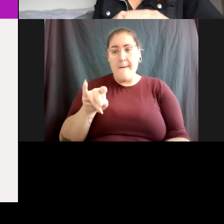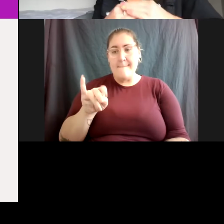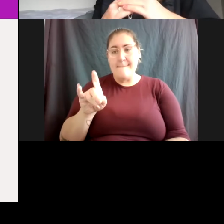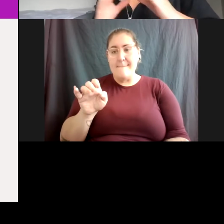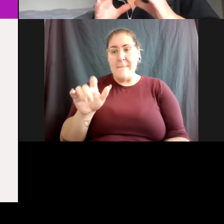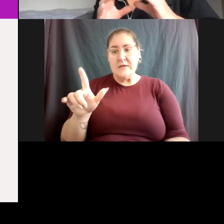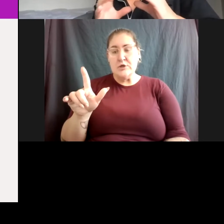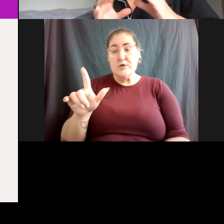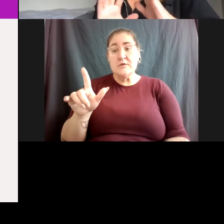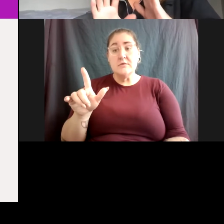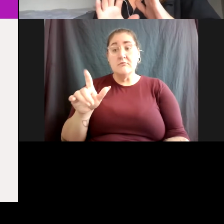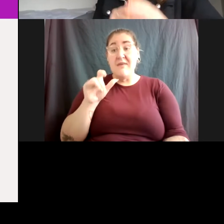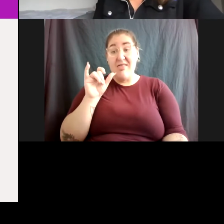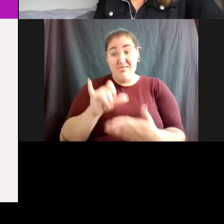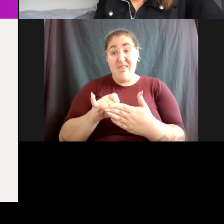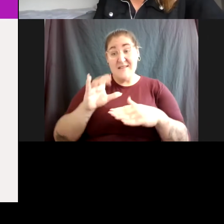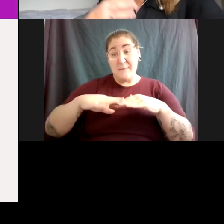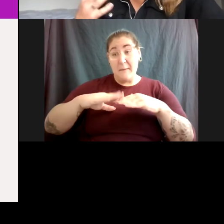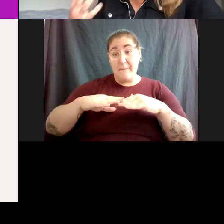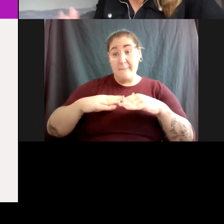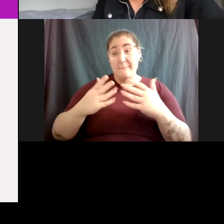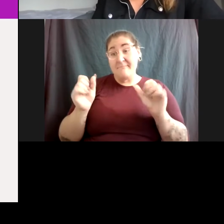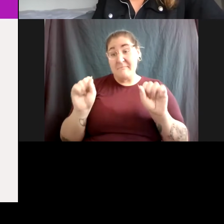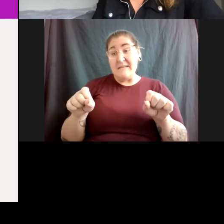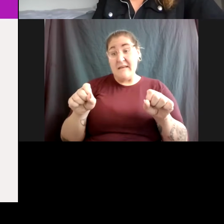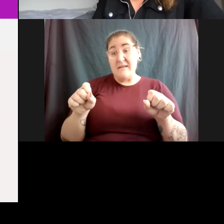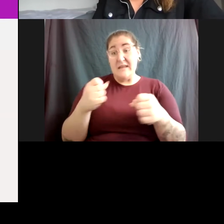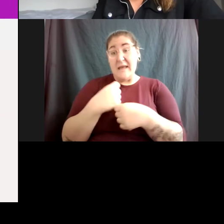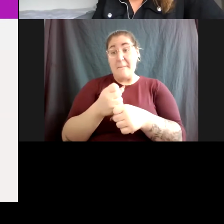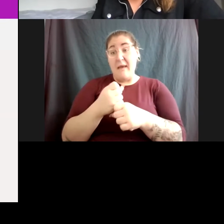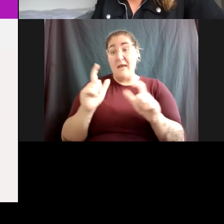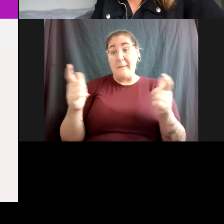the highest that you want to make it, you should be comfortably exceeding that if you